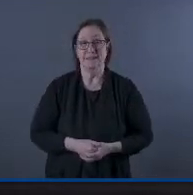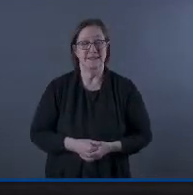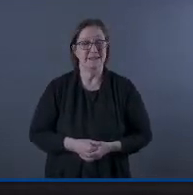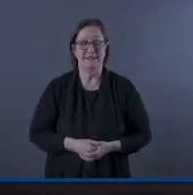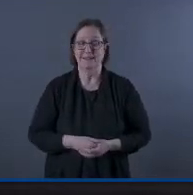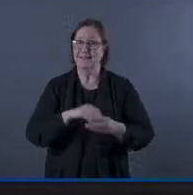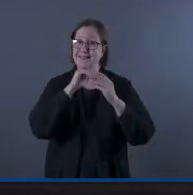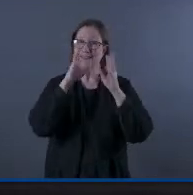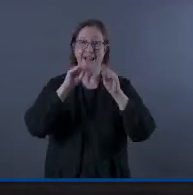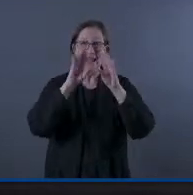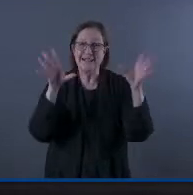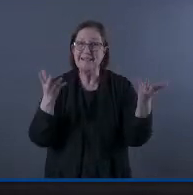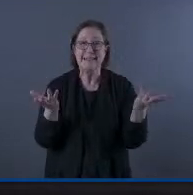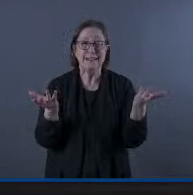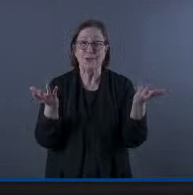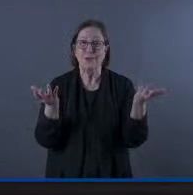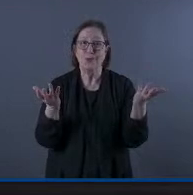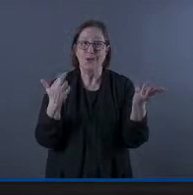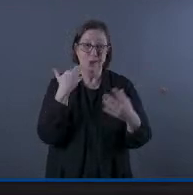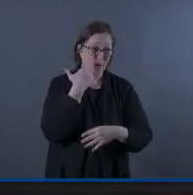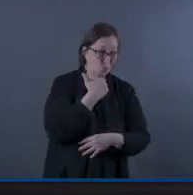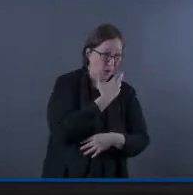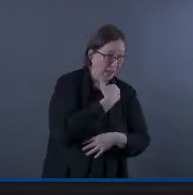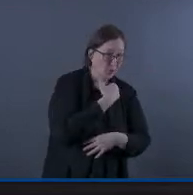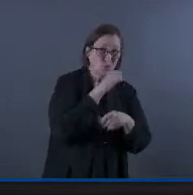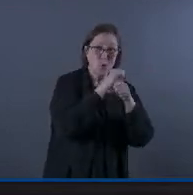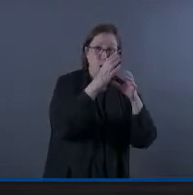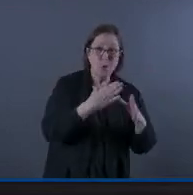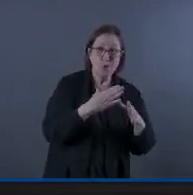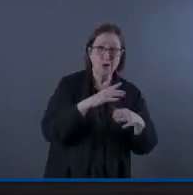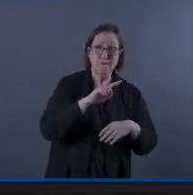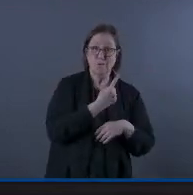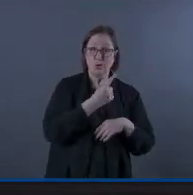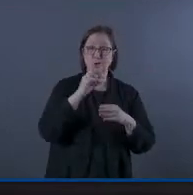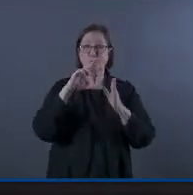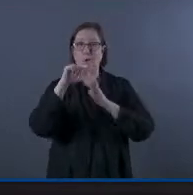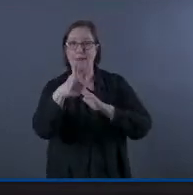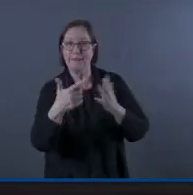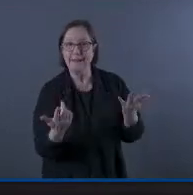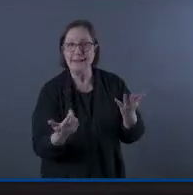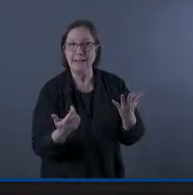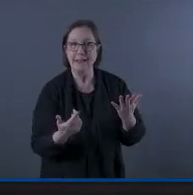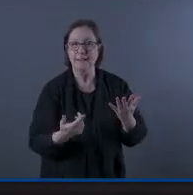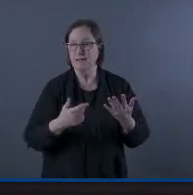if a restaurant worker should get vaccinated before or after someone with say COPD or cancer,